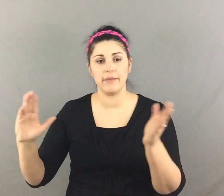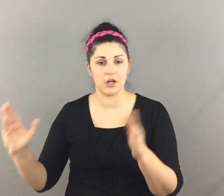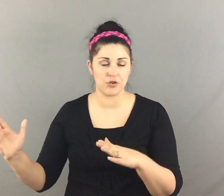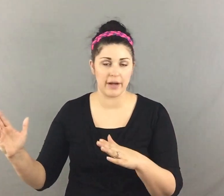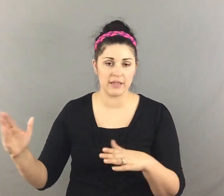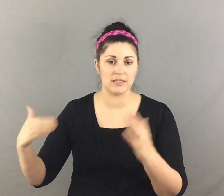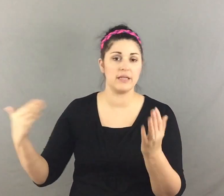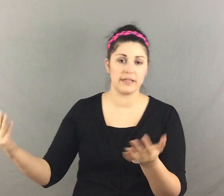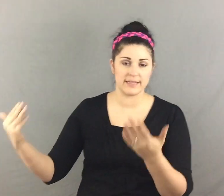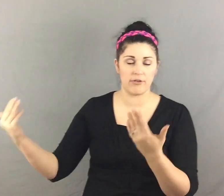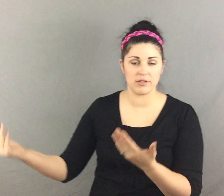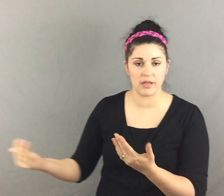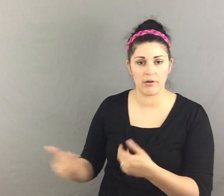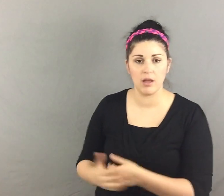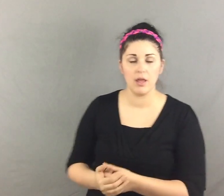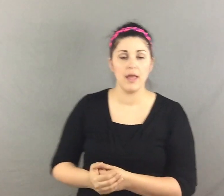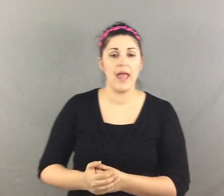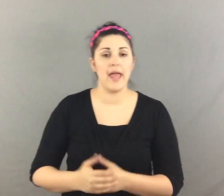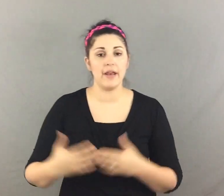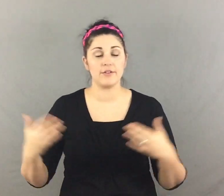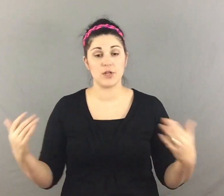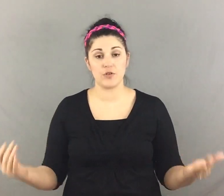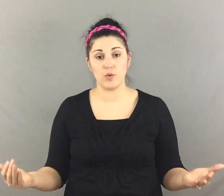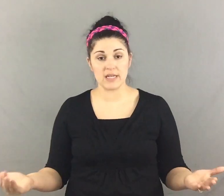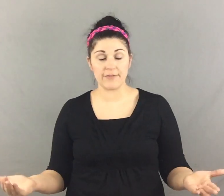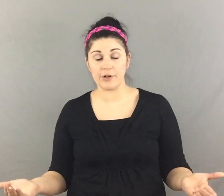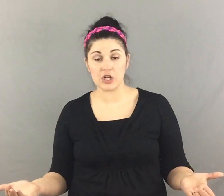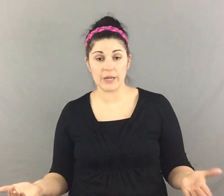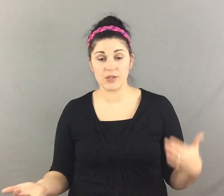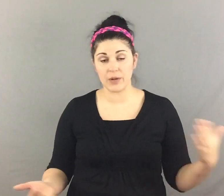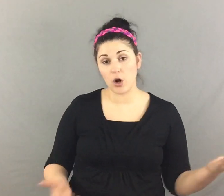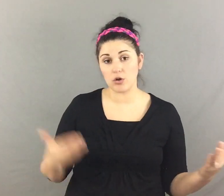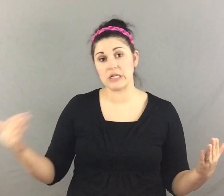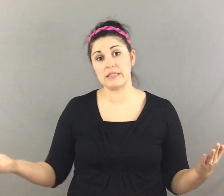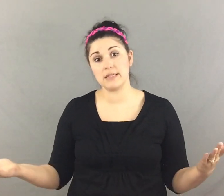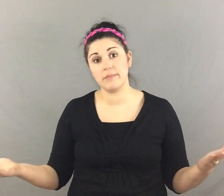the Mediterranean Sea, et Cetera, et cetera. And especially if you want to differentiate between ocean and see,